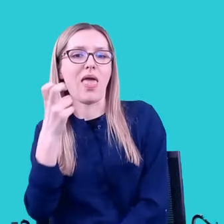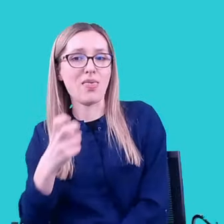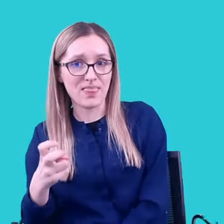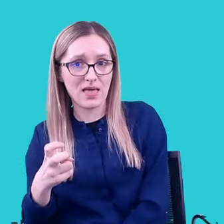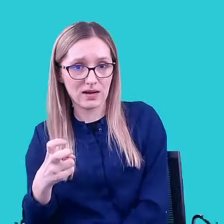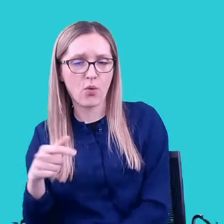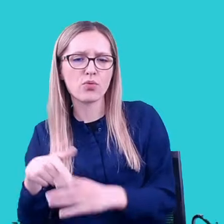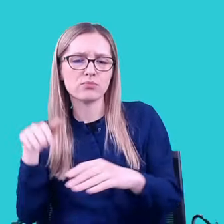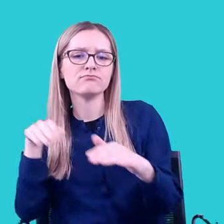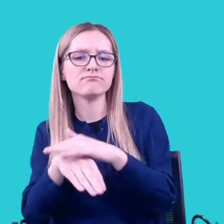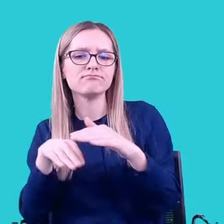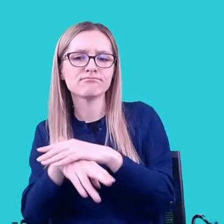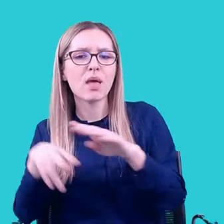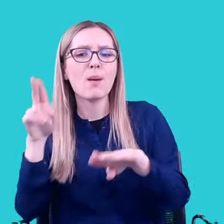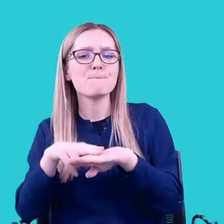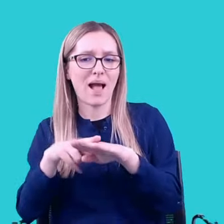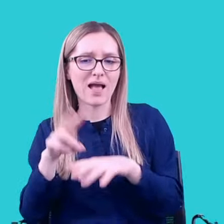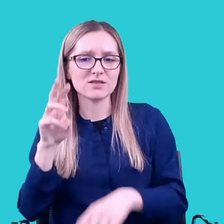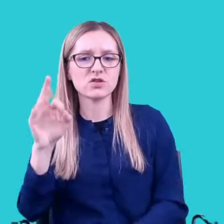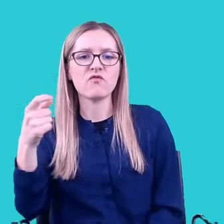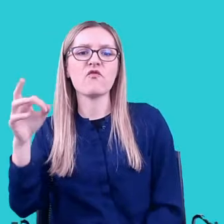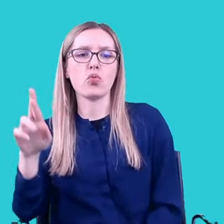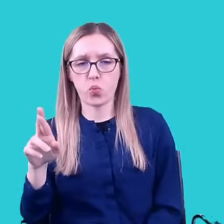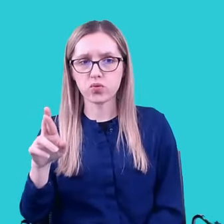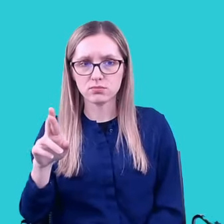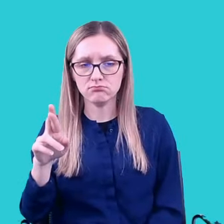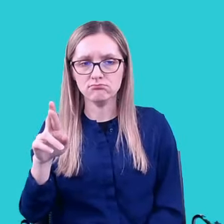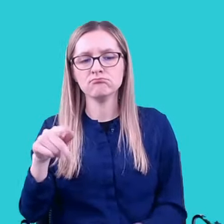here stored in the form of hydrogen.